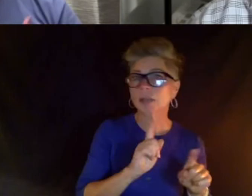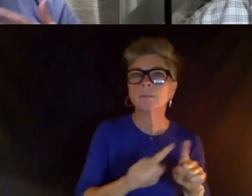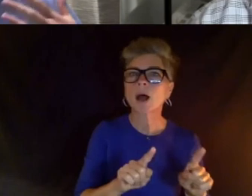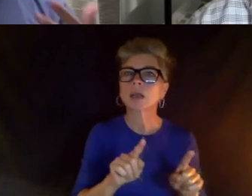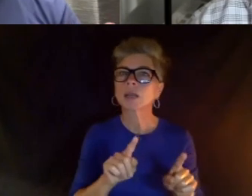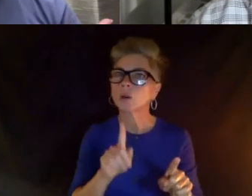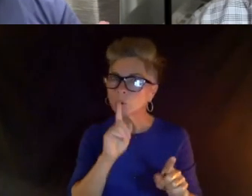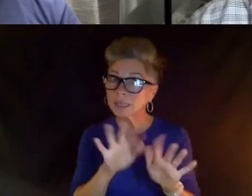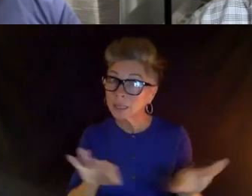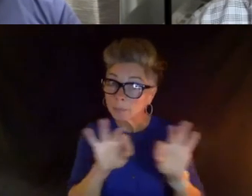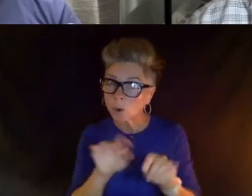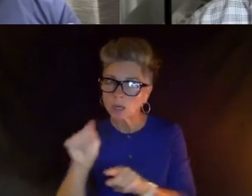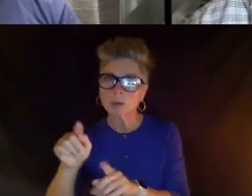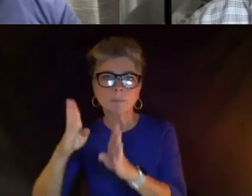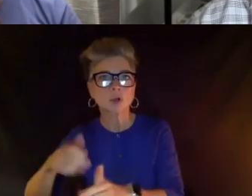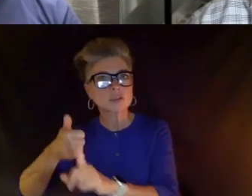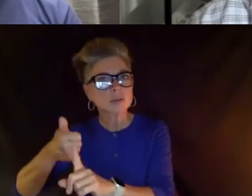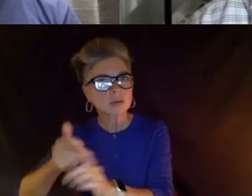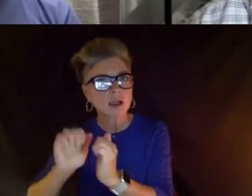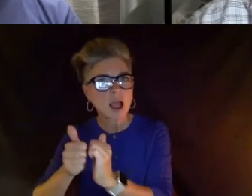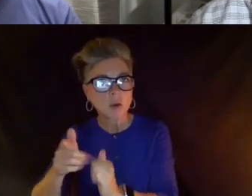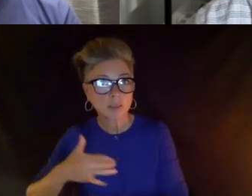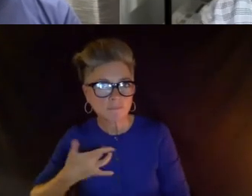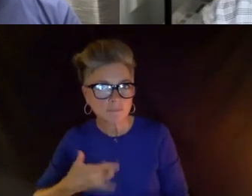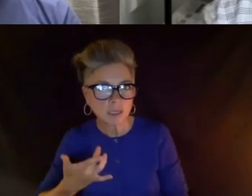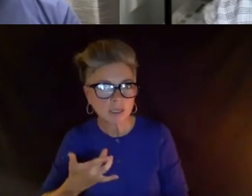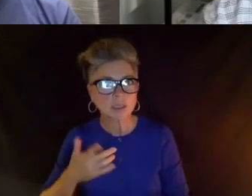and is that aligned I think with the goals of care?